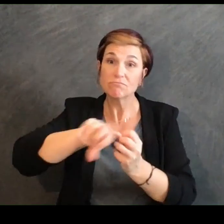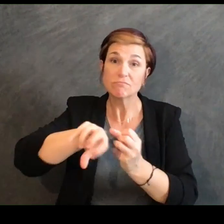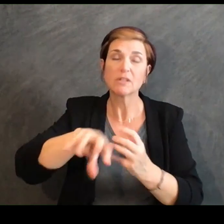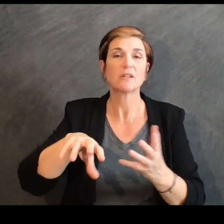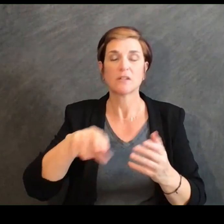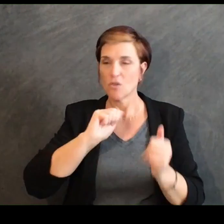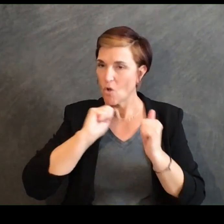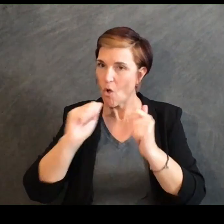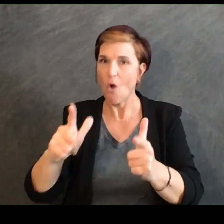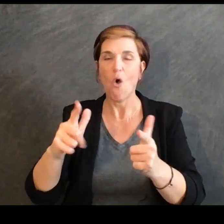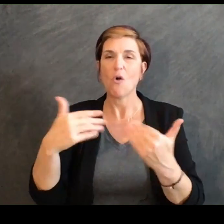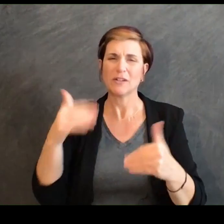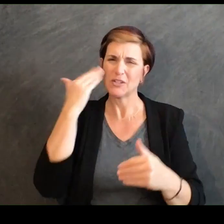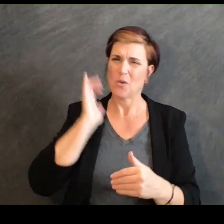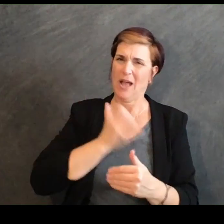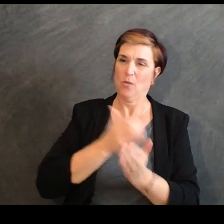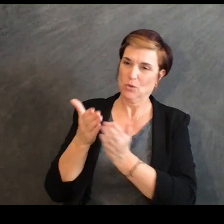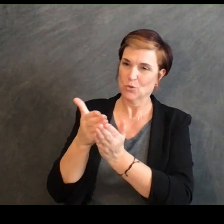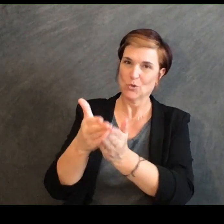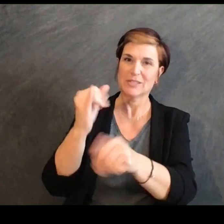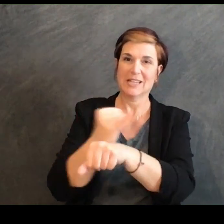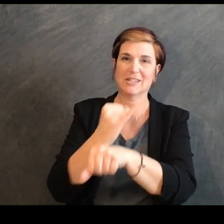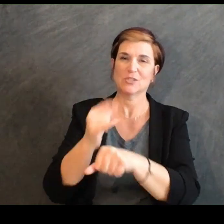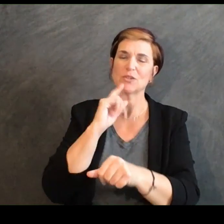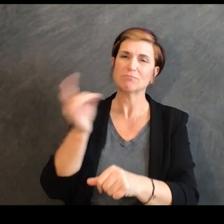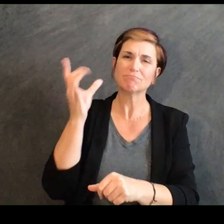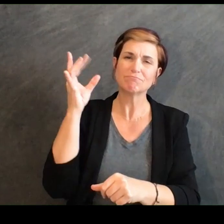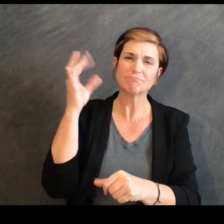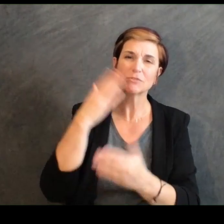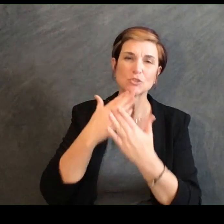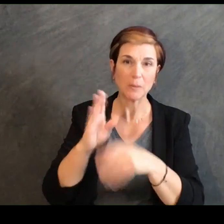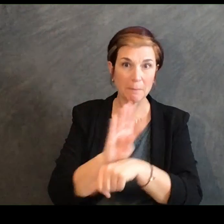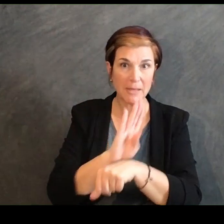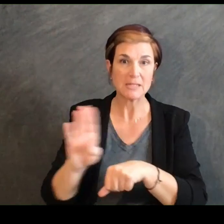Line industry and what the president's directed us to do is whether there